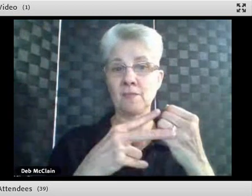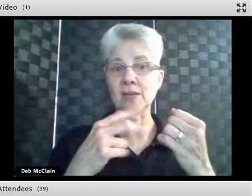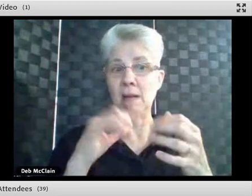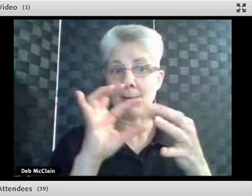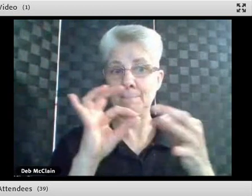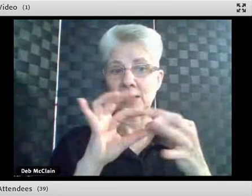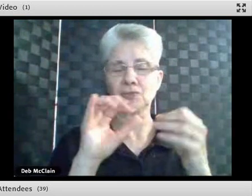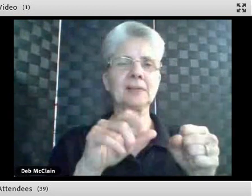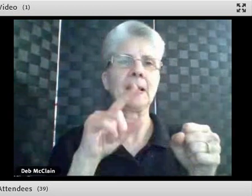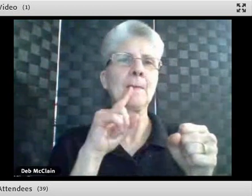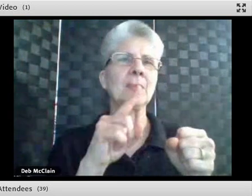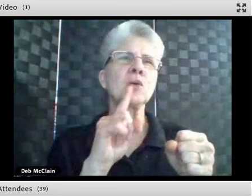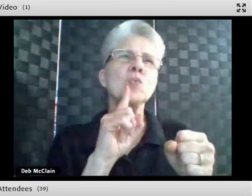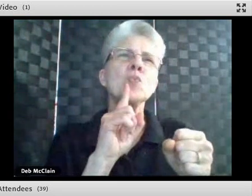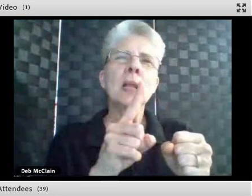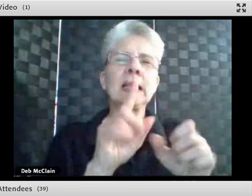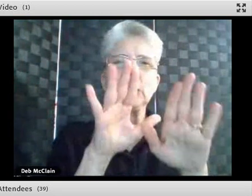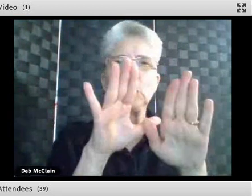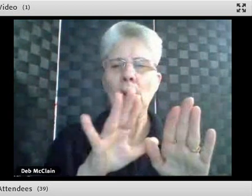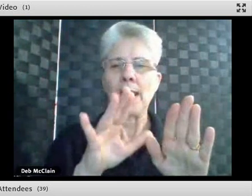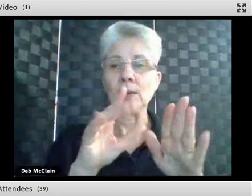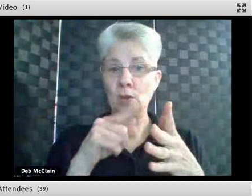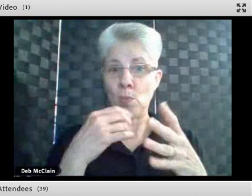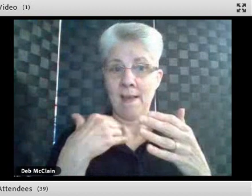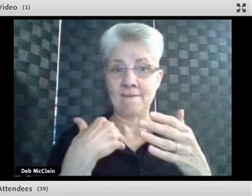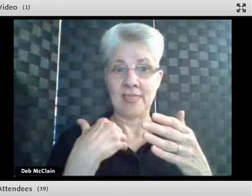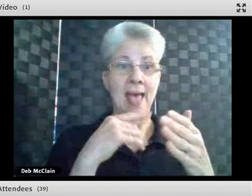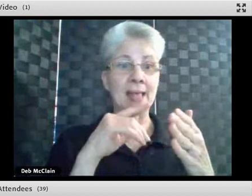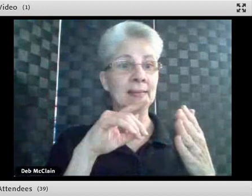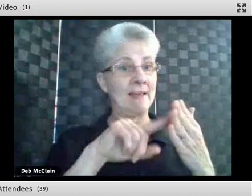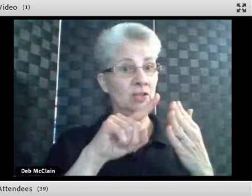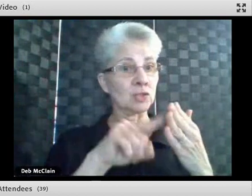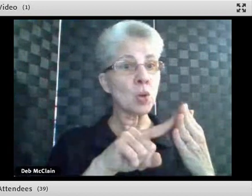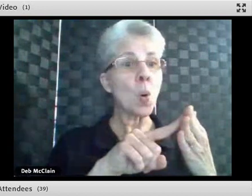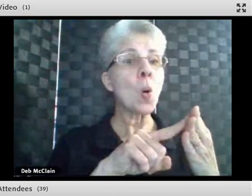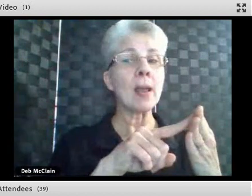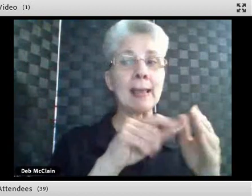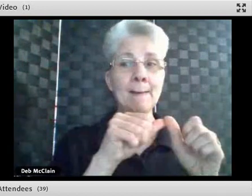This can be really great once you have that inventory and policy in place to kind of go